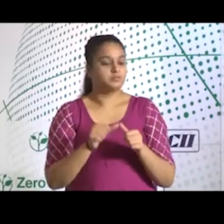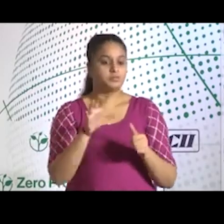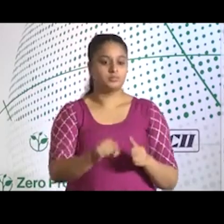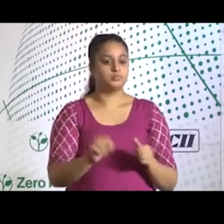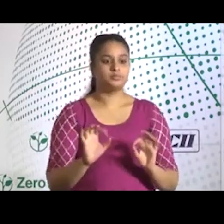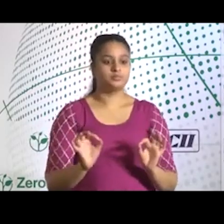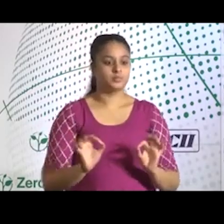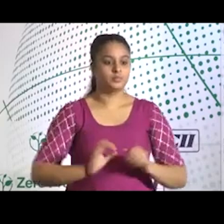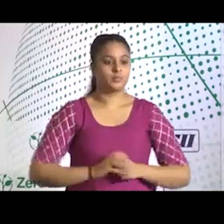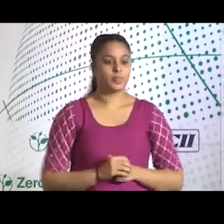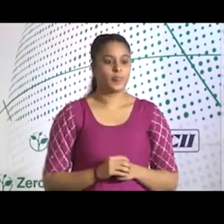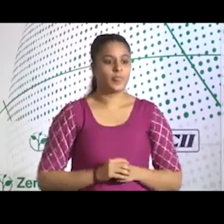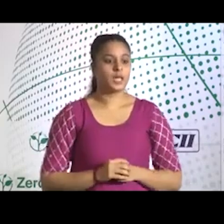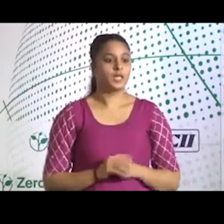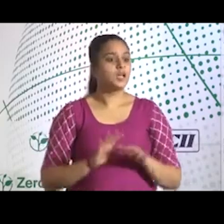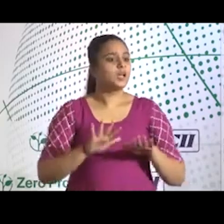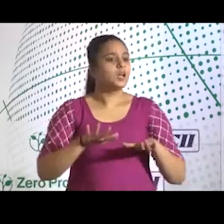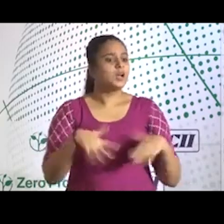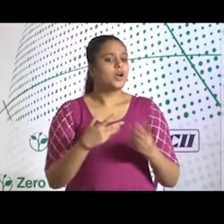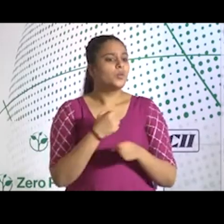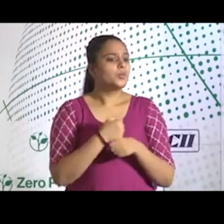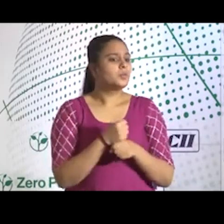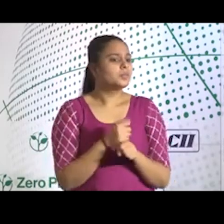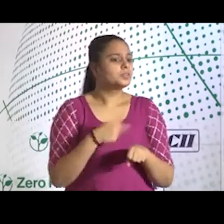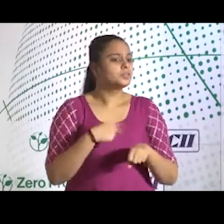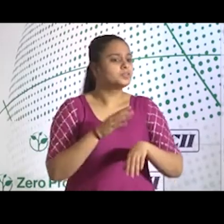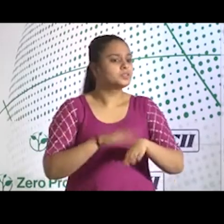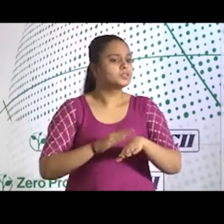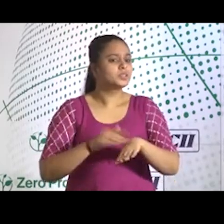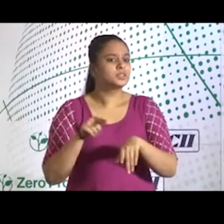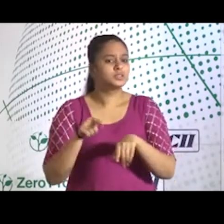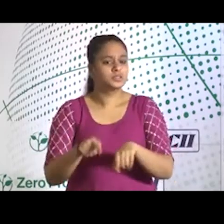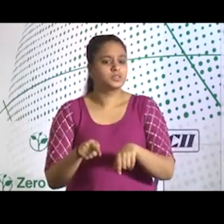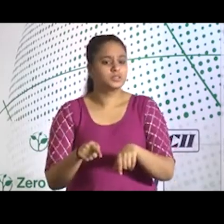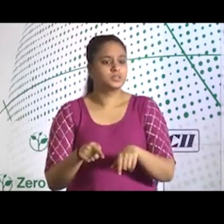So how do you make that experience completely seamless?